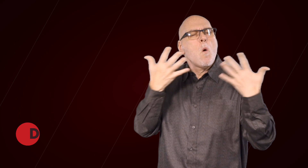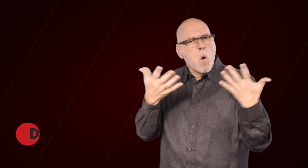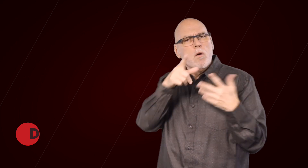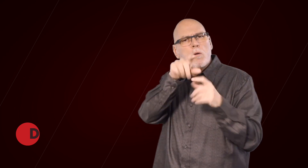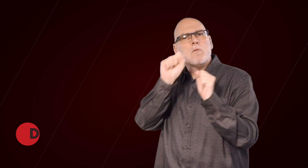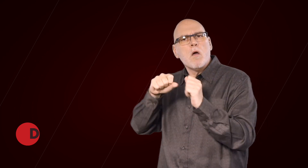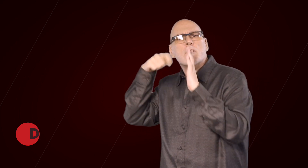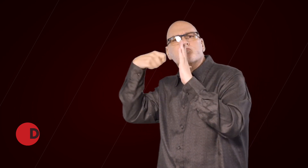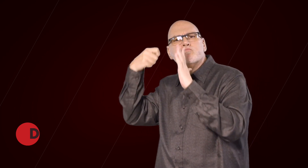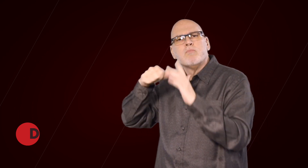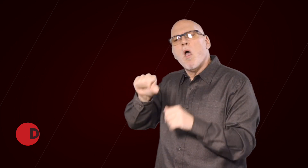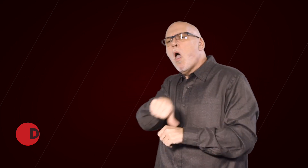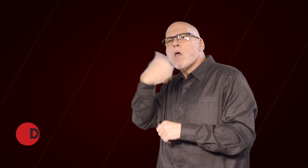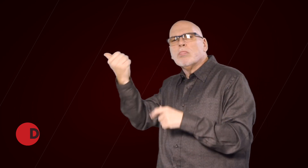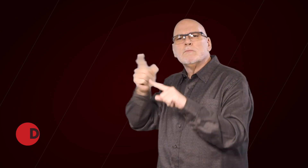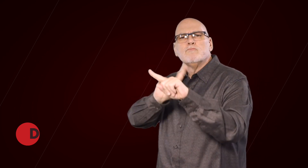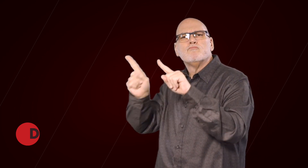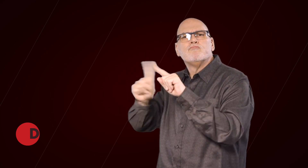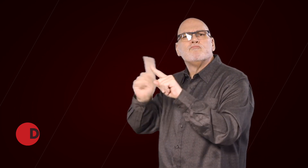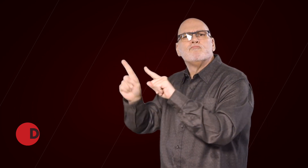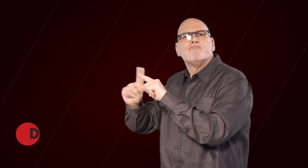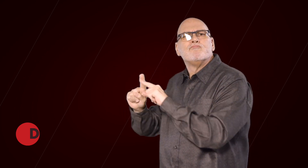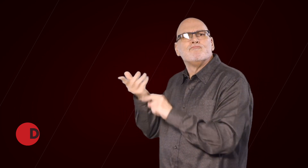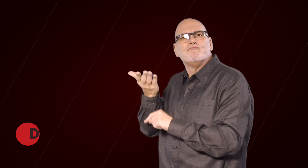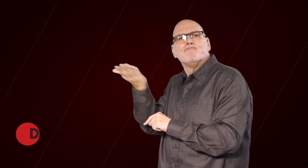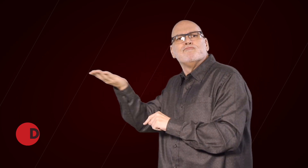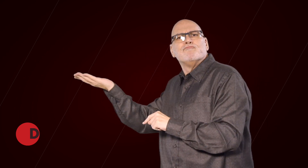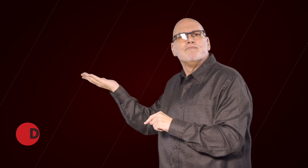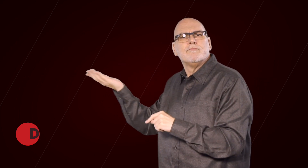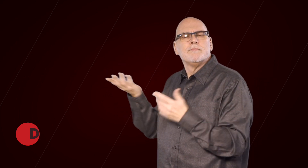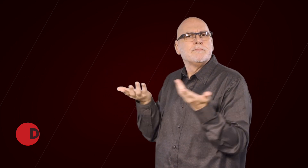or are you offering other services?